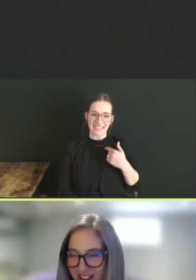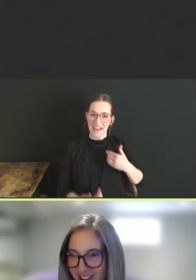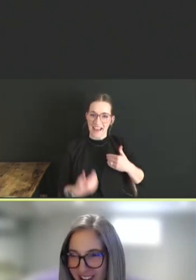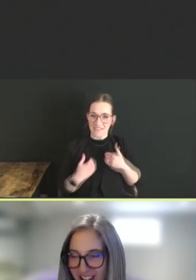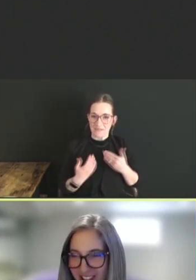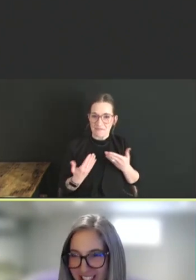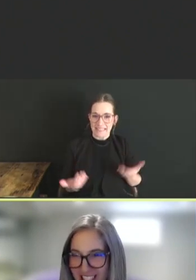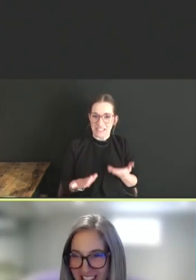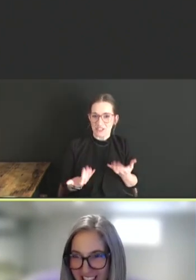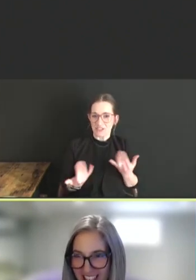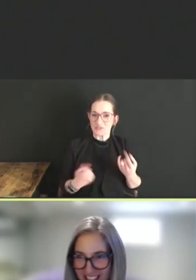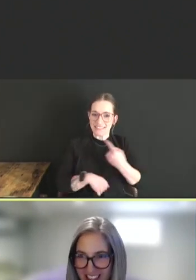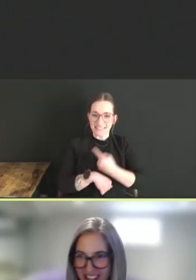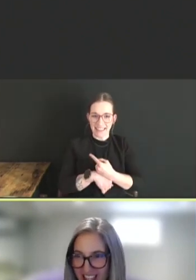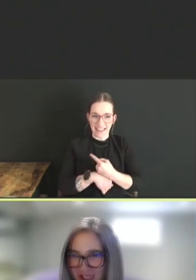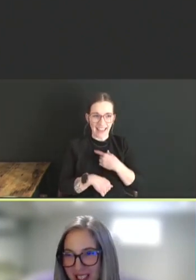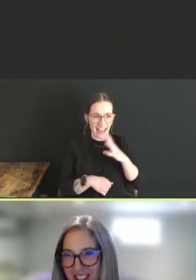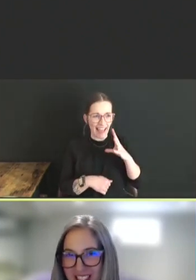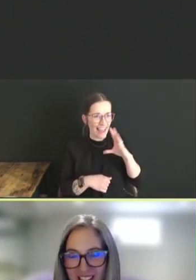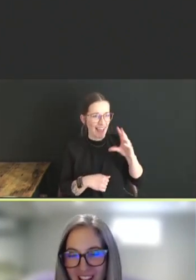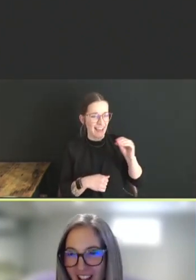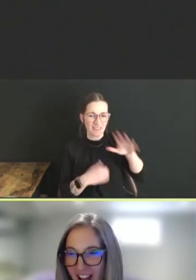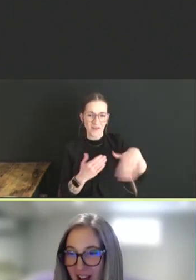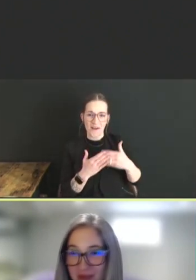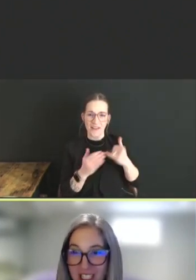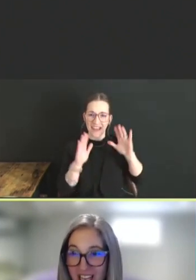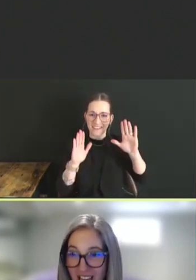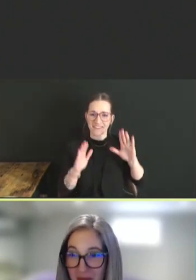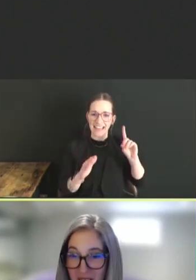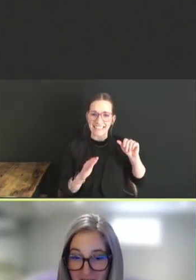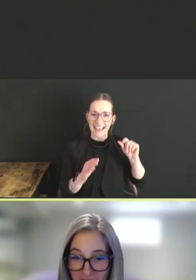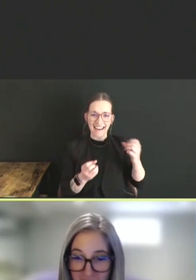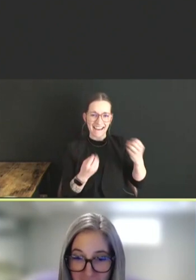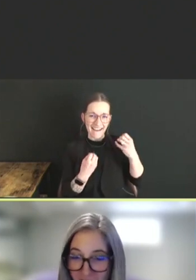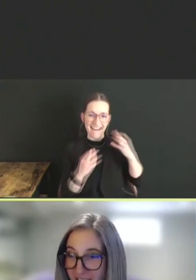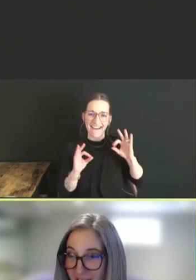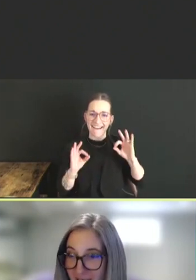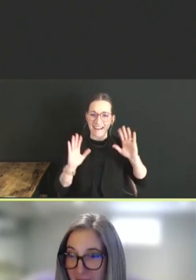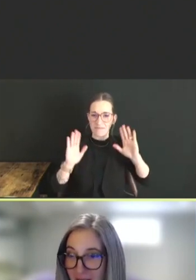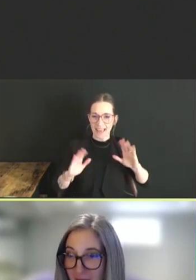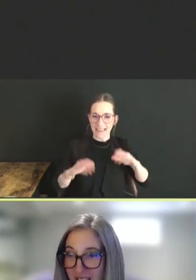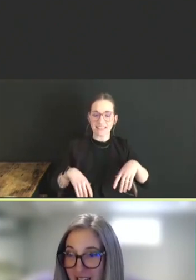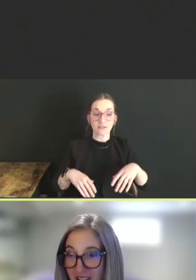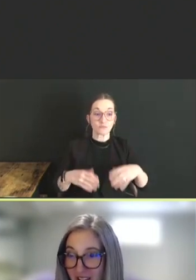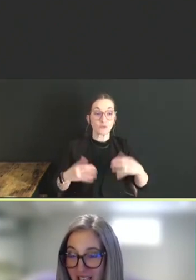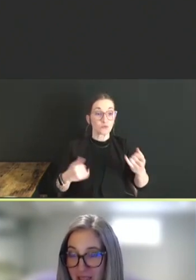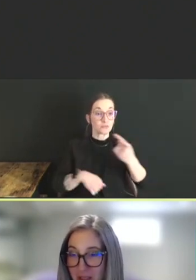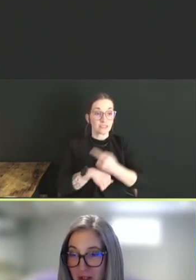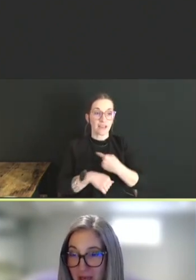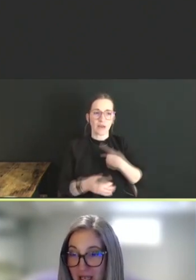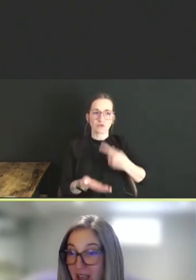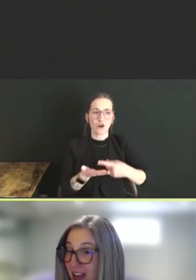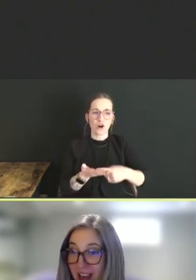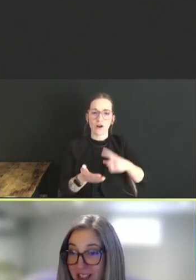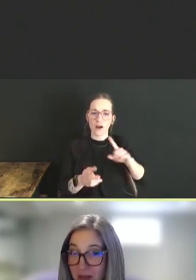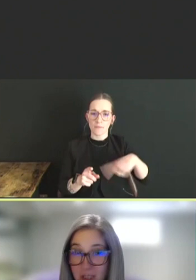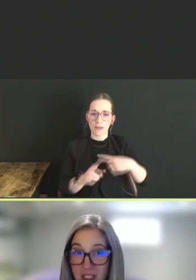Thanks for having me today. And thank you for all that great data again, Nadini, that's amazing. Today, I'm here to talk a little bit about the work that AVAC has been doing, and some